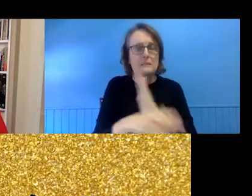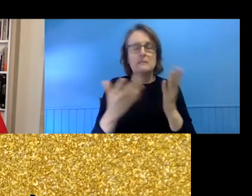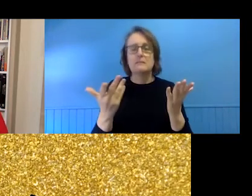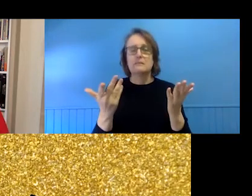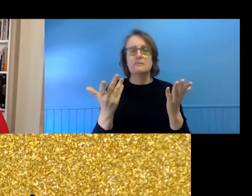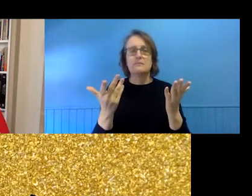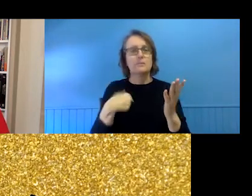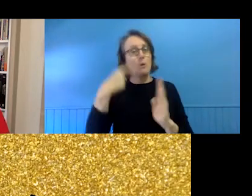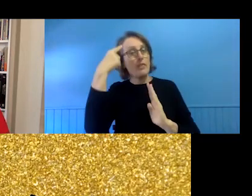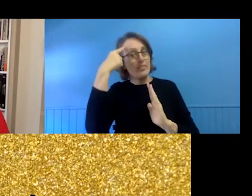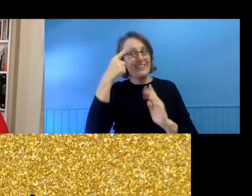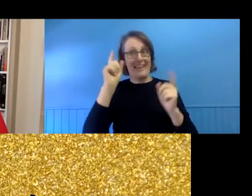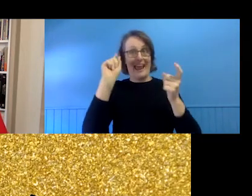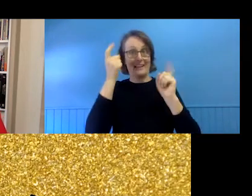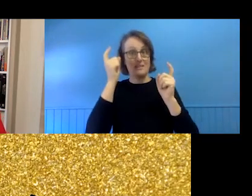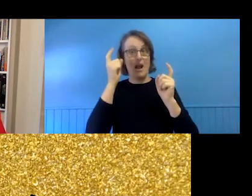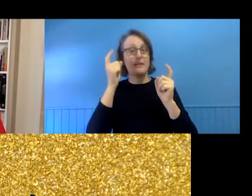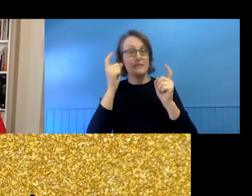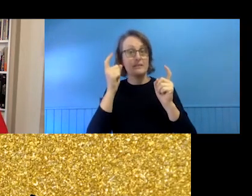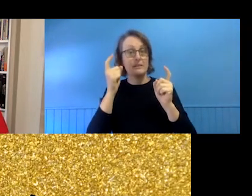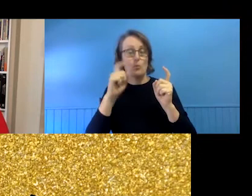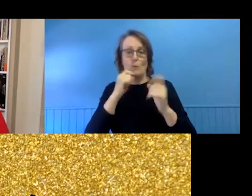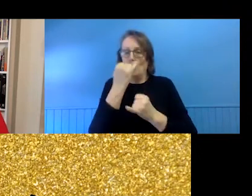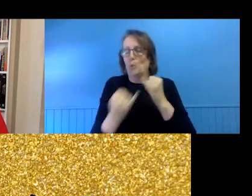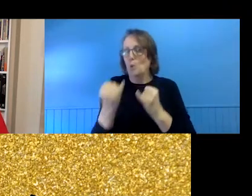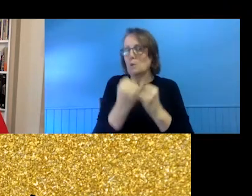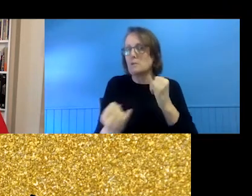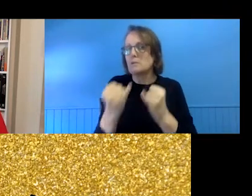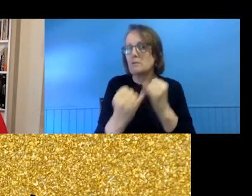think that anxiety is likely to increase as we move further into